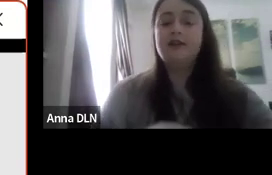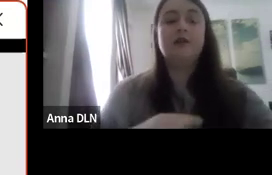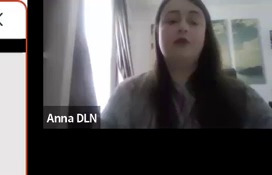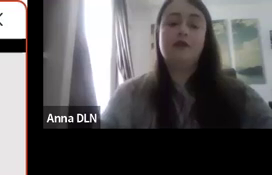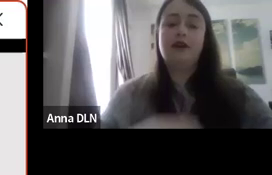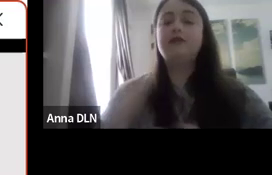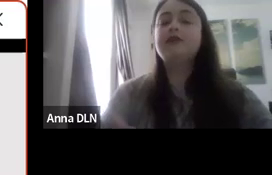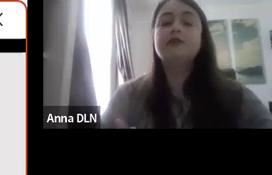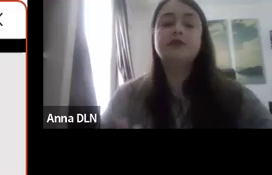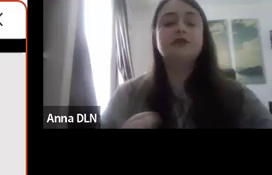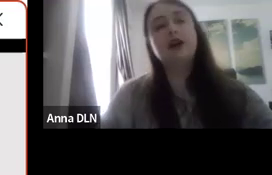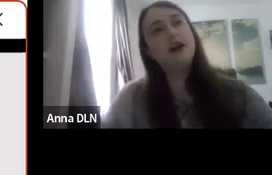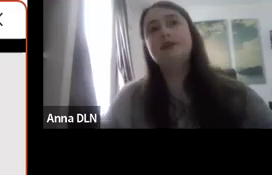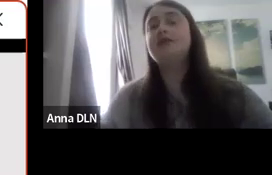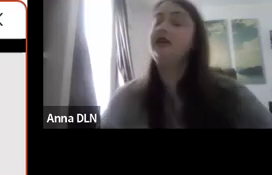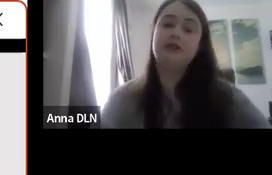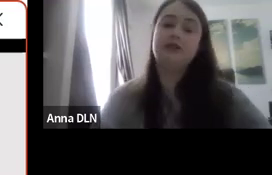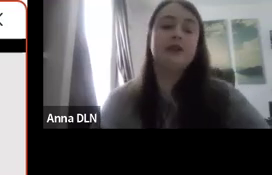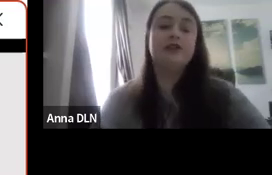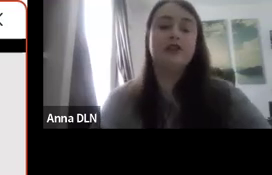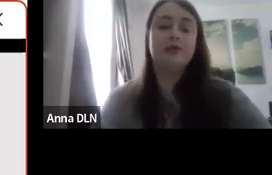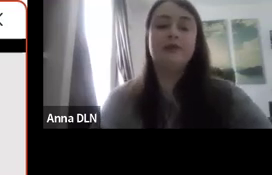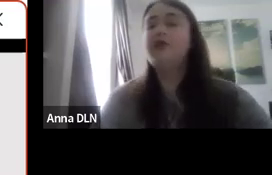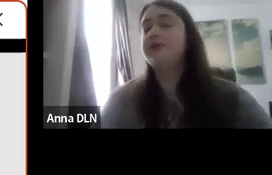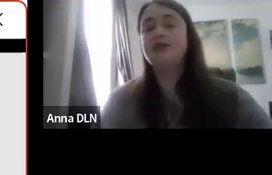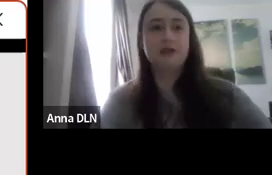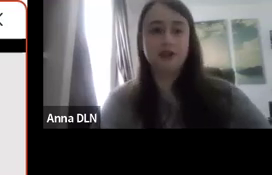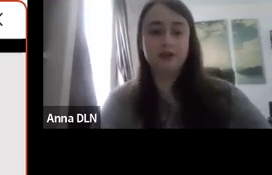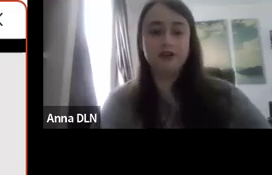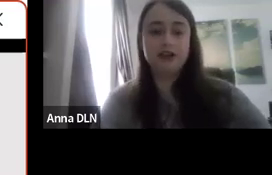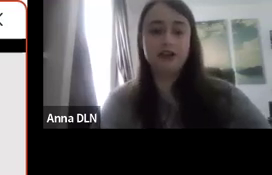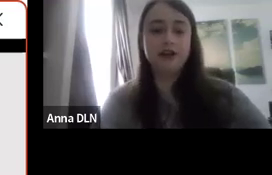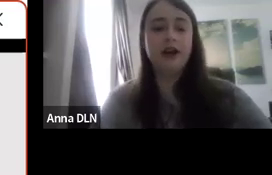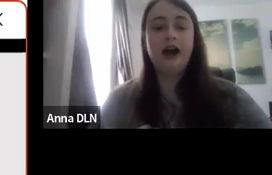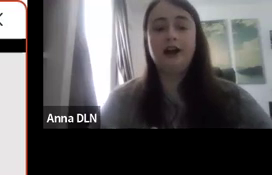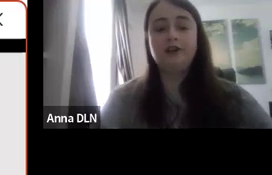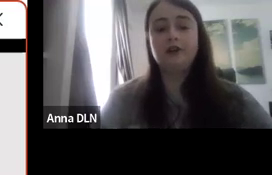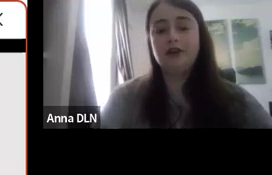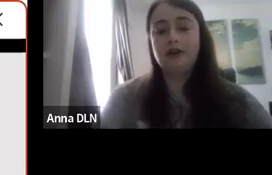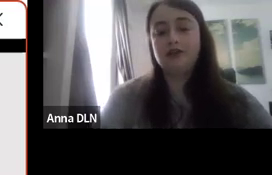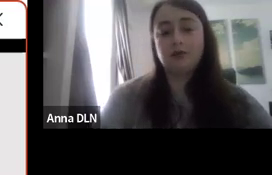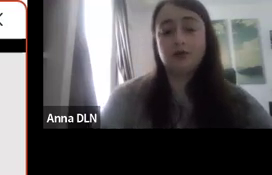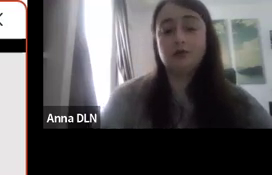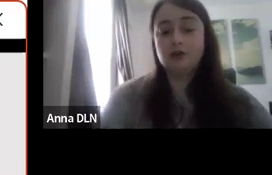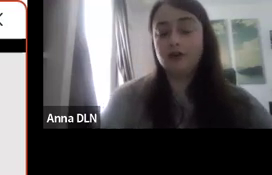They will often have resources, guides, email templates with uni-specific terminology, and often have support groups or